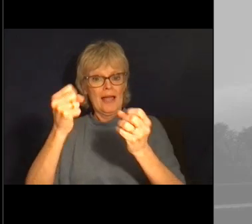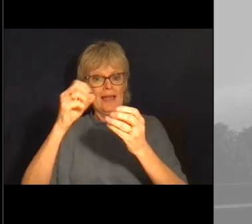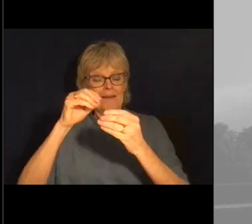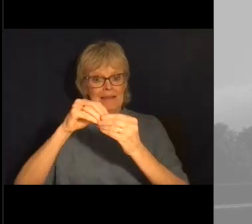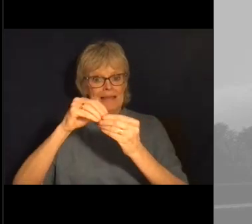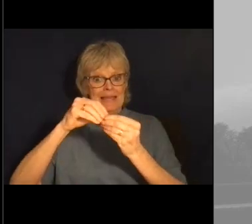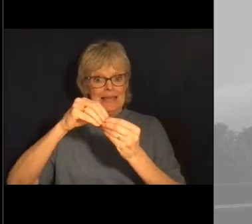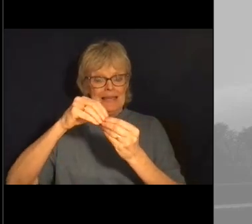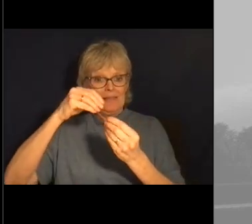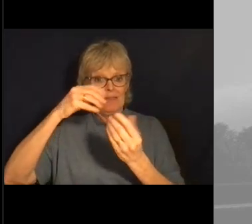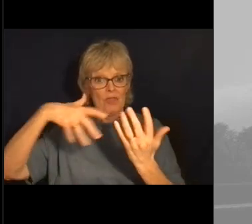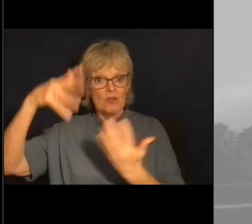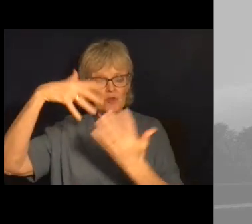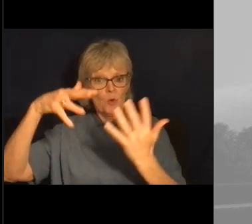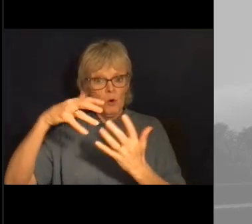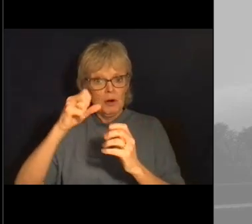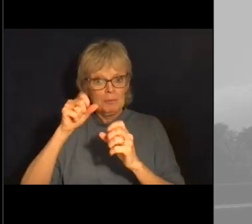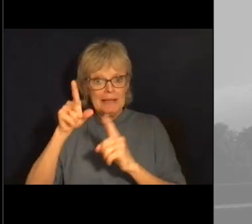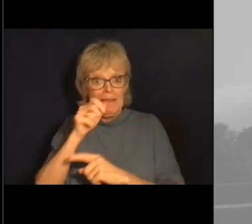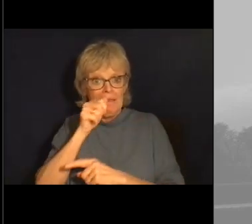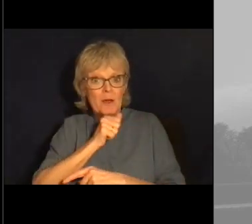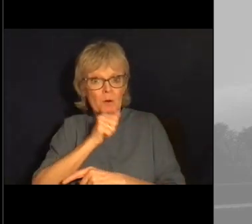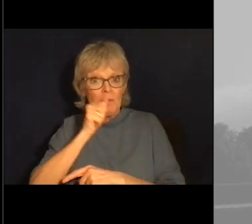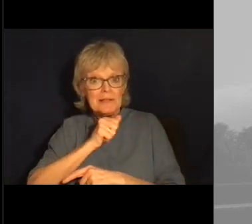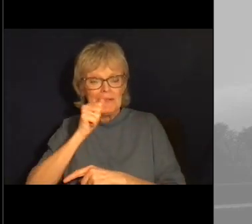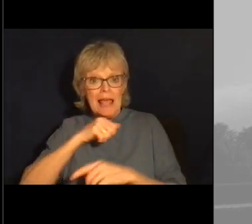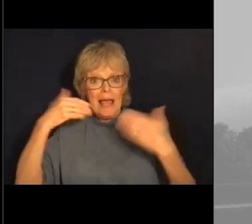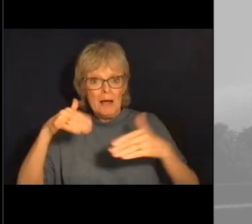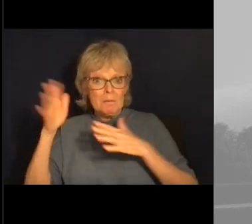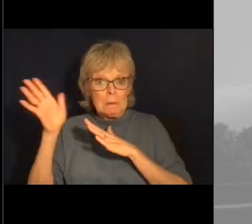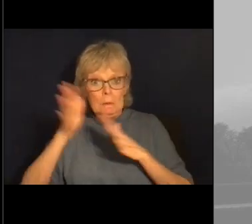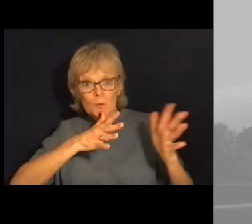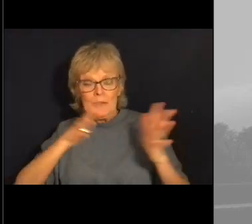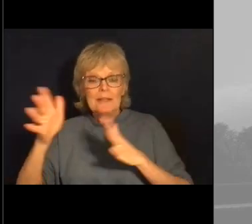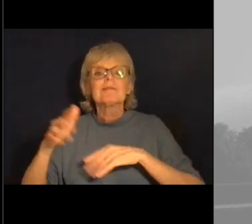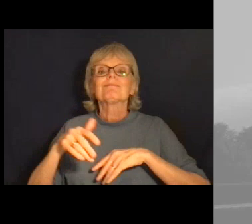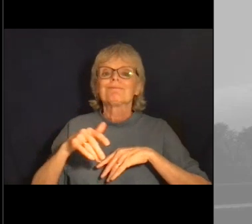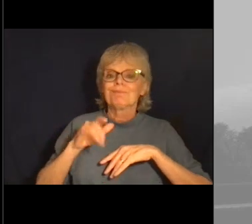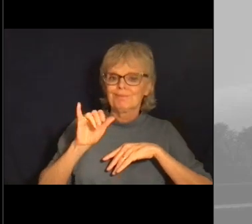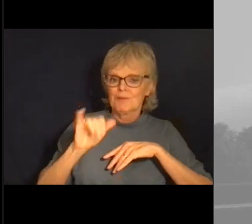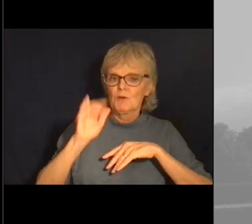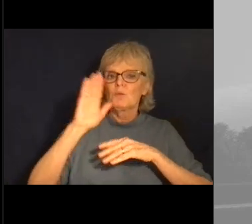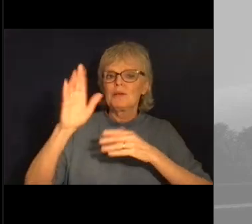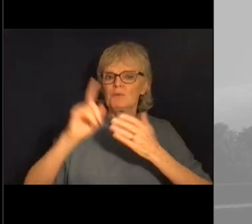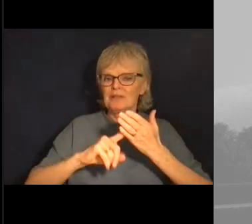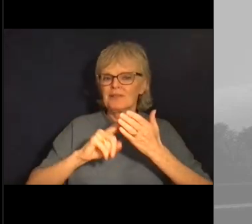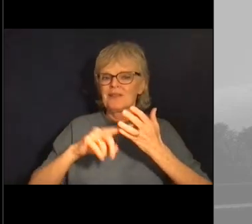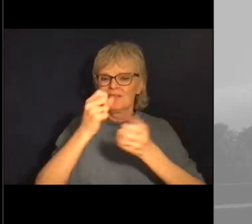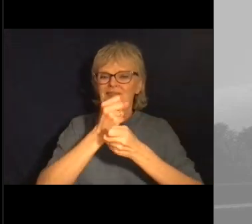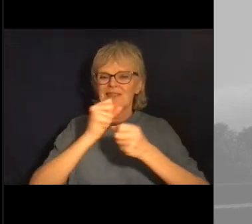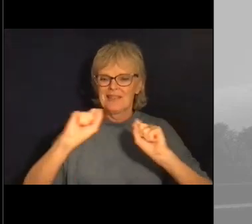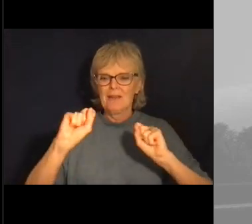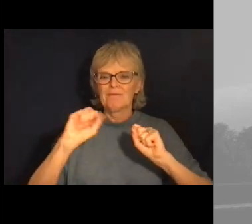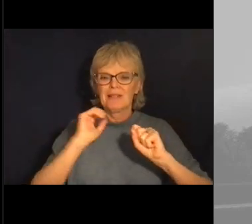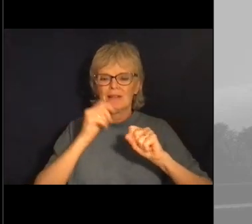can they withstand? Gotcha. So we're going to talk about the safety of doing these observations here in a little bit,